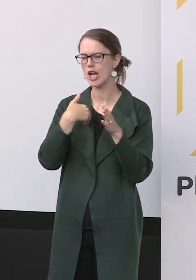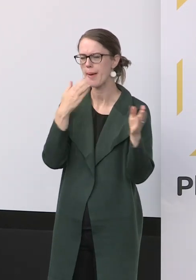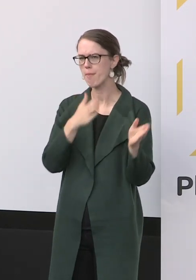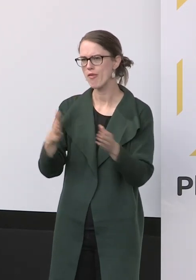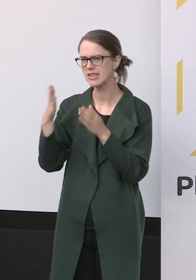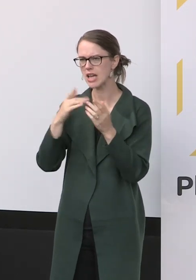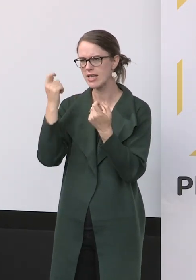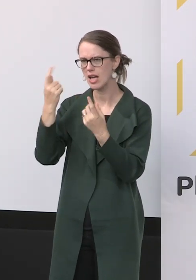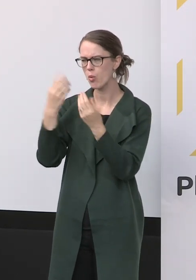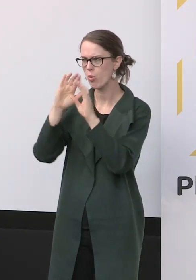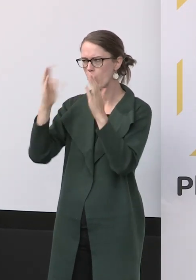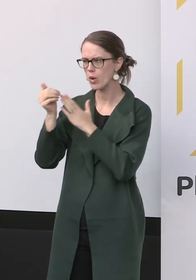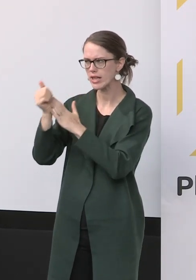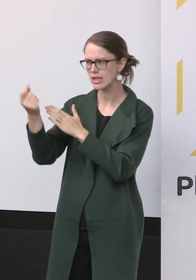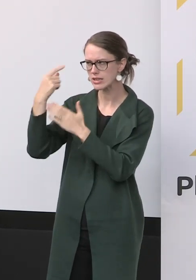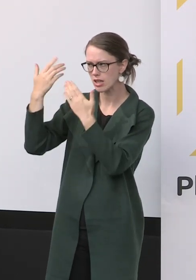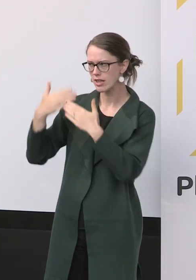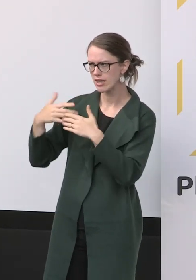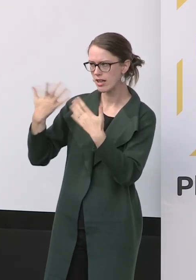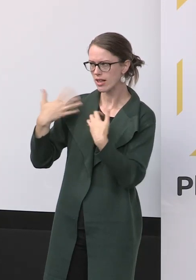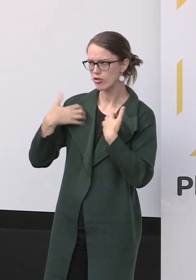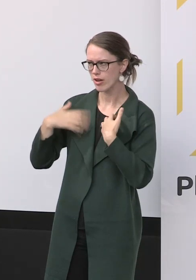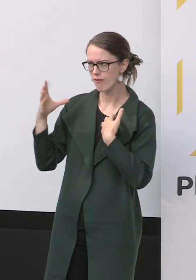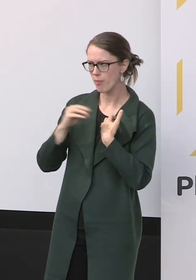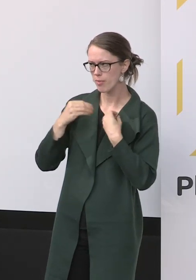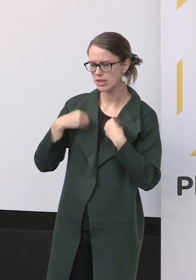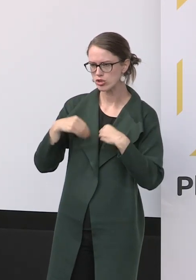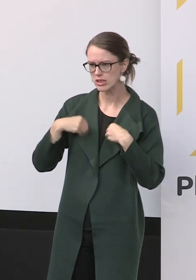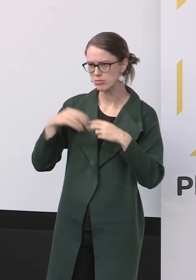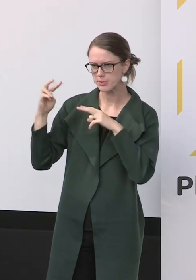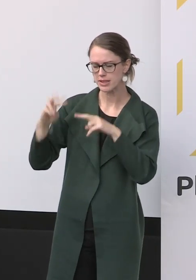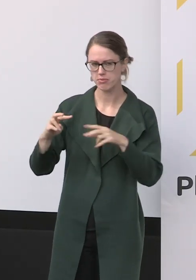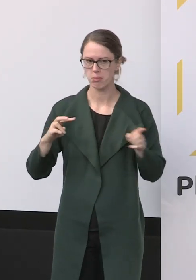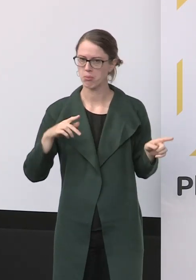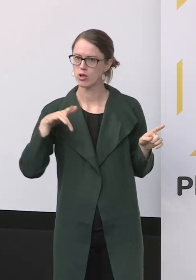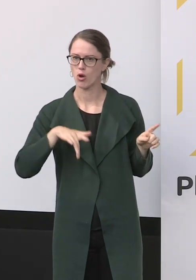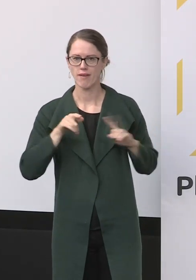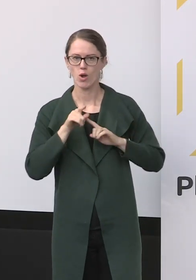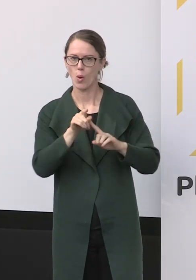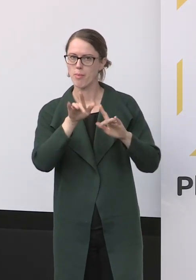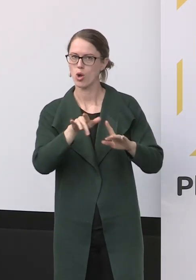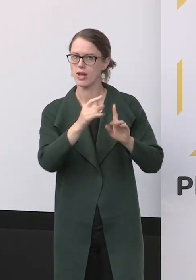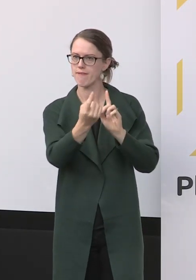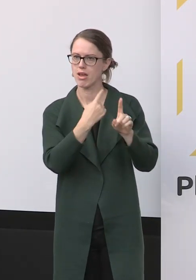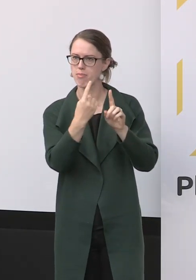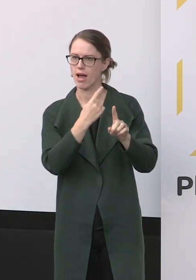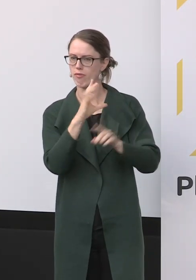Minister around her early-movers initiative with world leaders last night - whether anything of interest came out for the ministry.